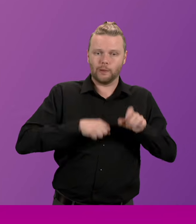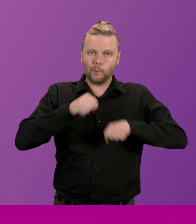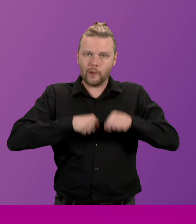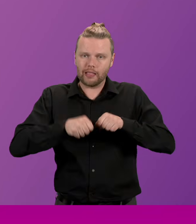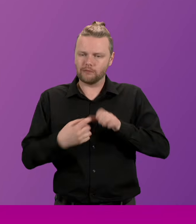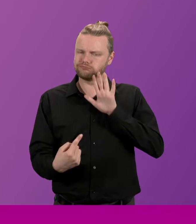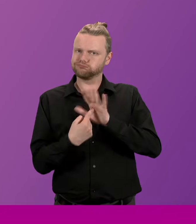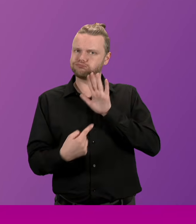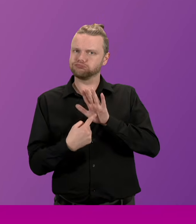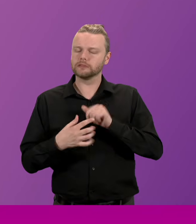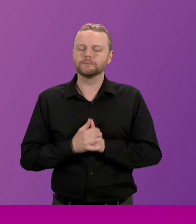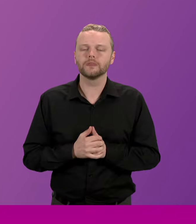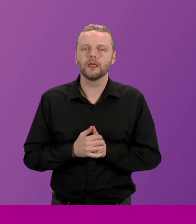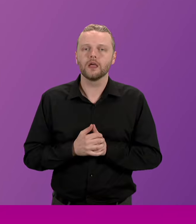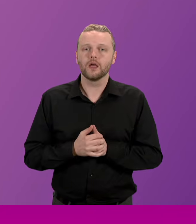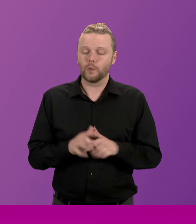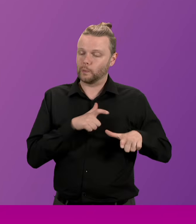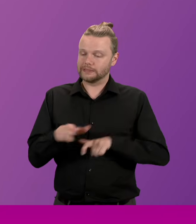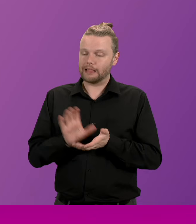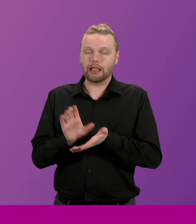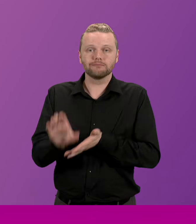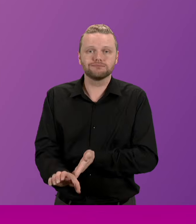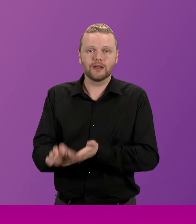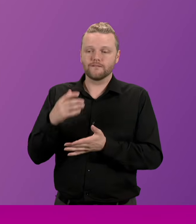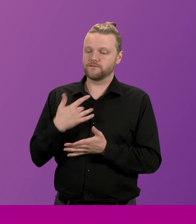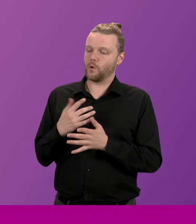This year, the Government is continuing to invest in active travel infrastructure